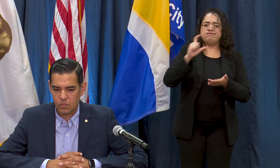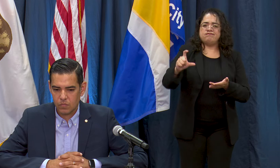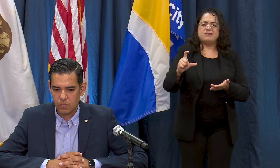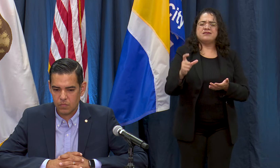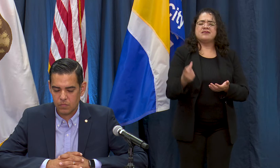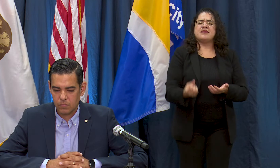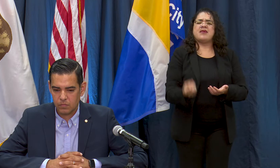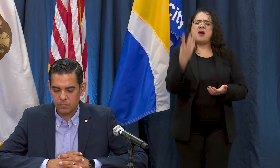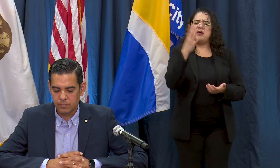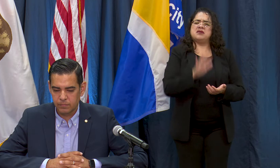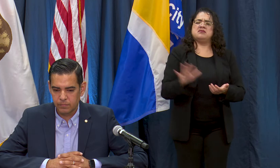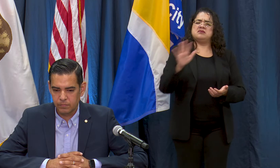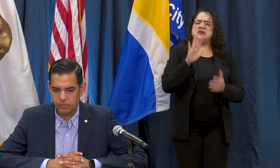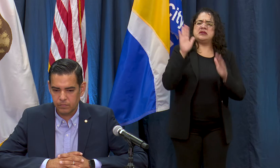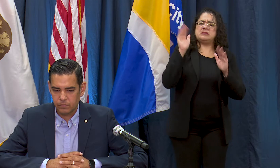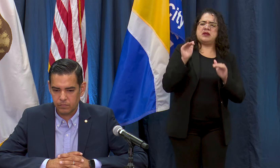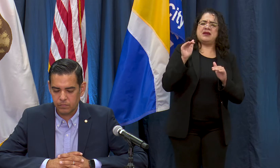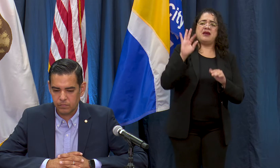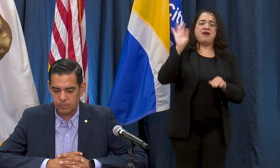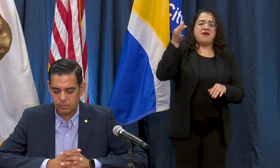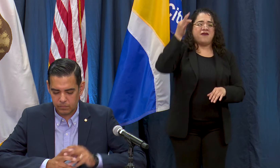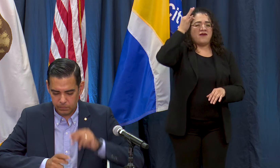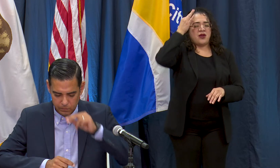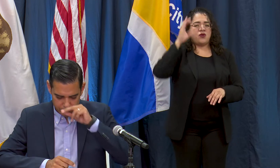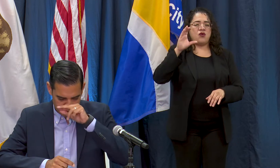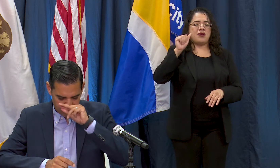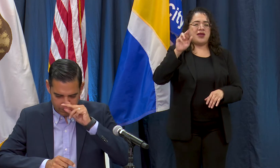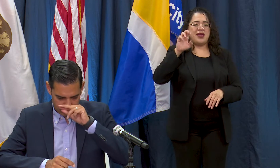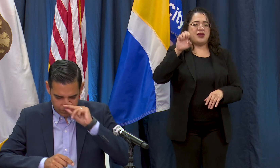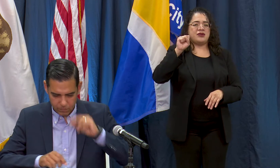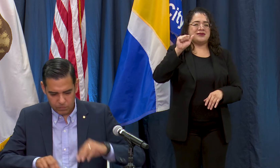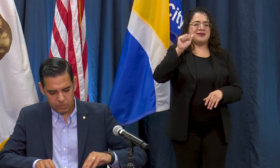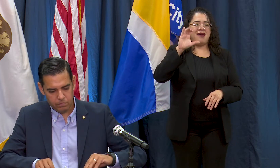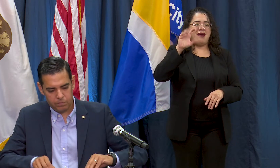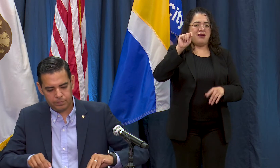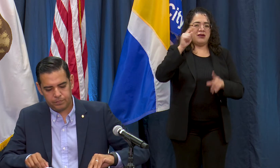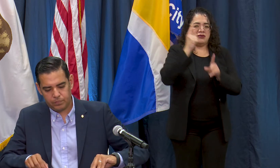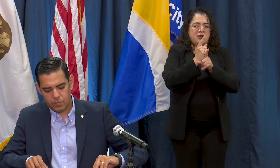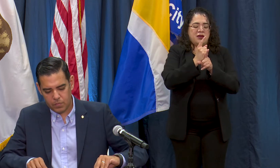could speak to what I'm guessing is the frustration of not getting funds